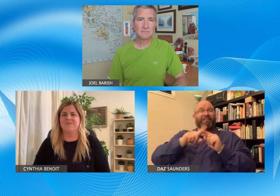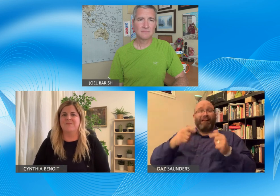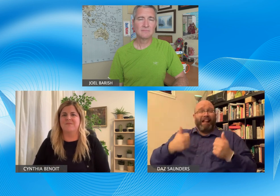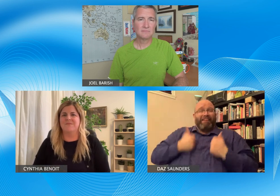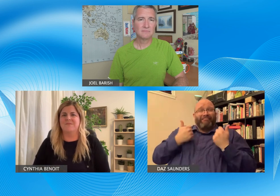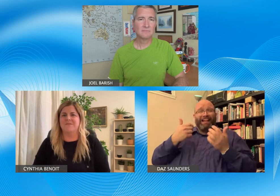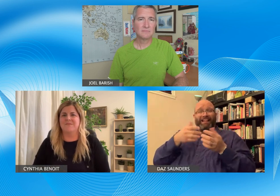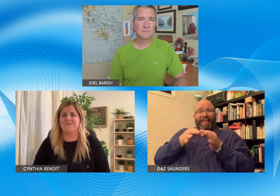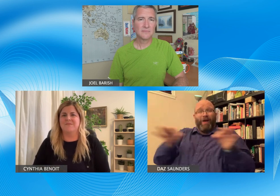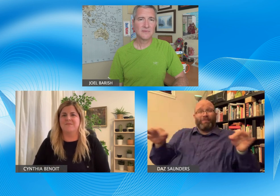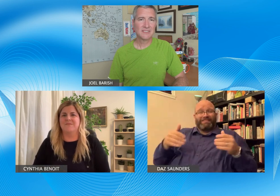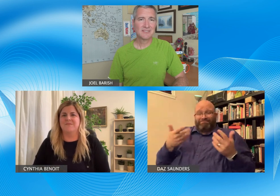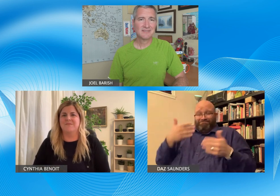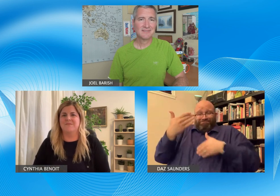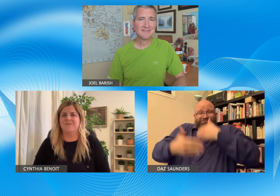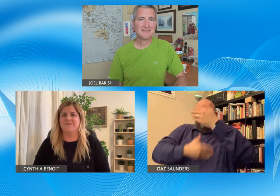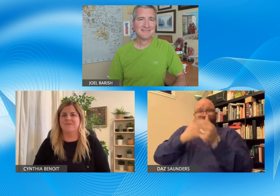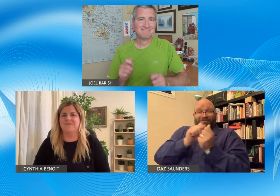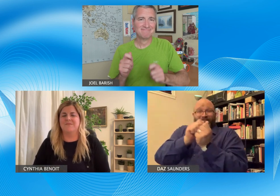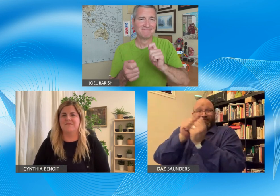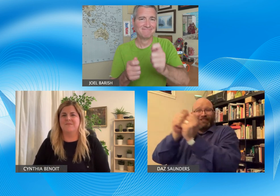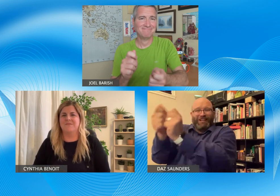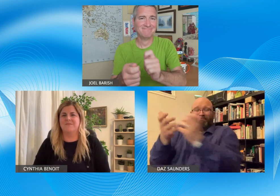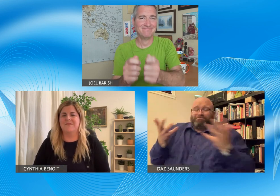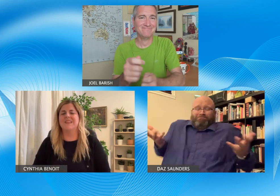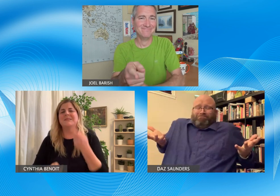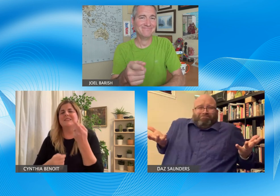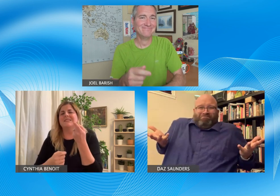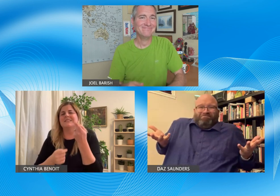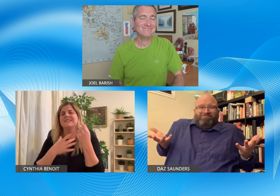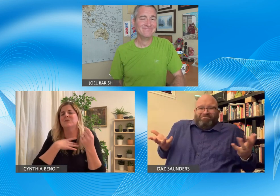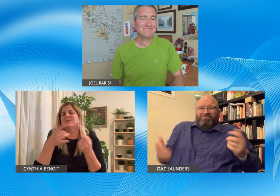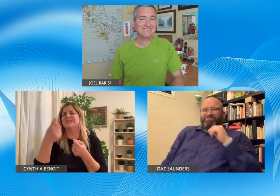Knowing LSQ is a living language, it will continue to evolve.